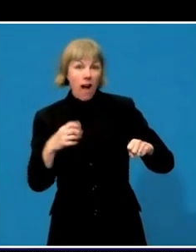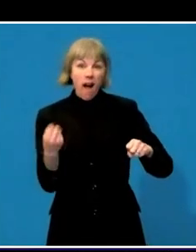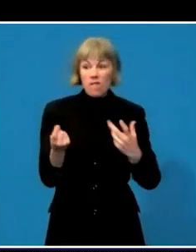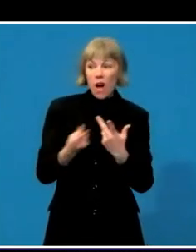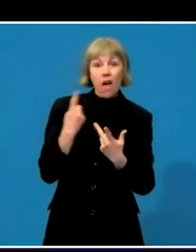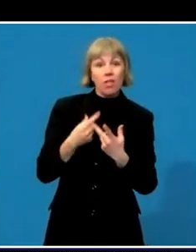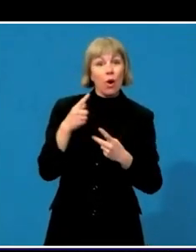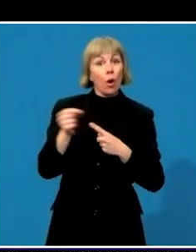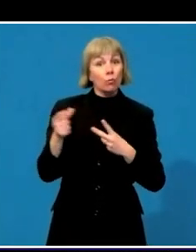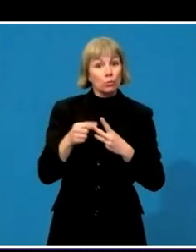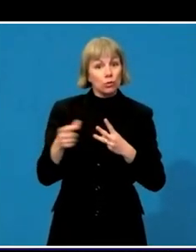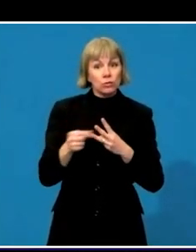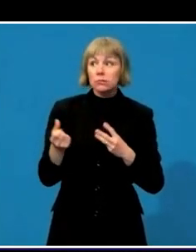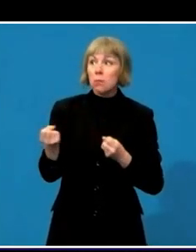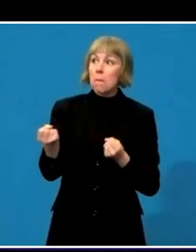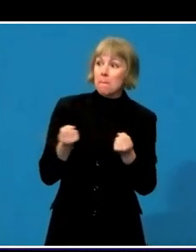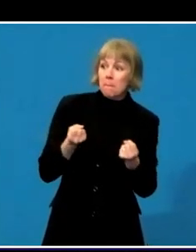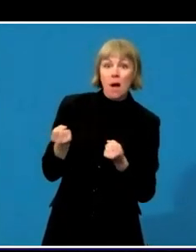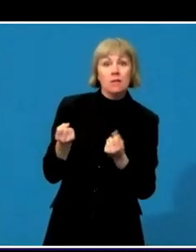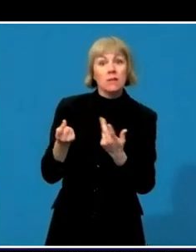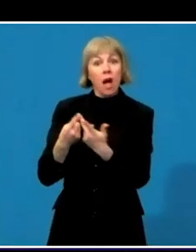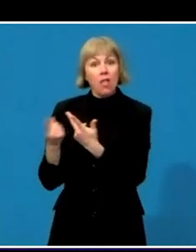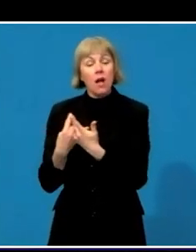are able to use? DAISY: Yeah, bus around, but I don't really like it.